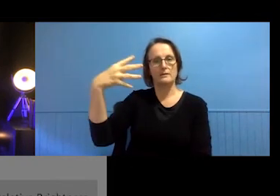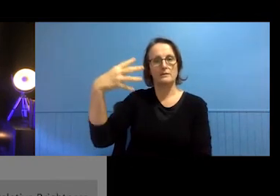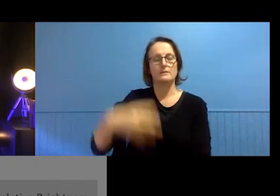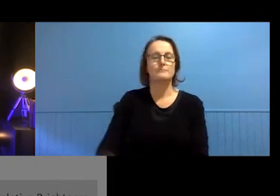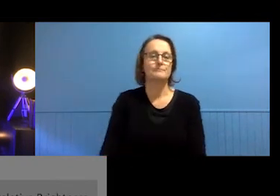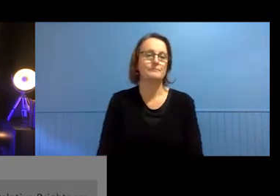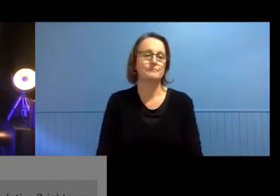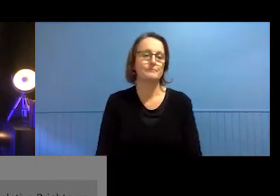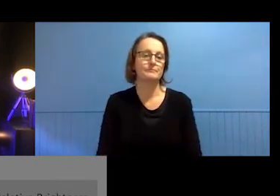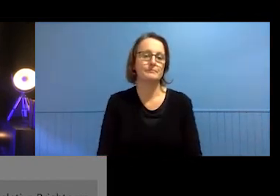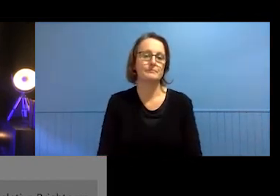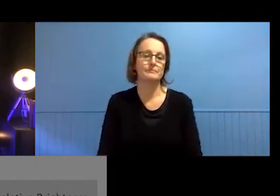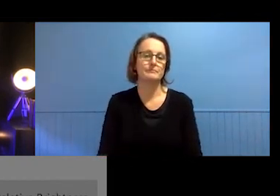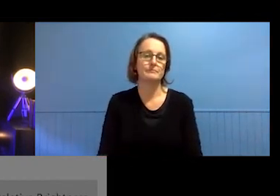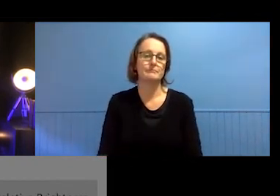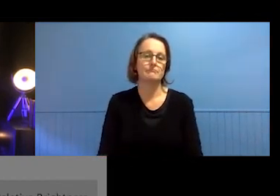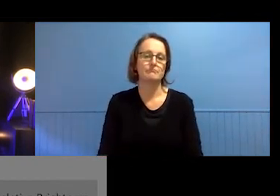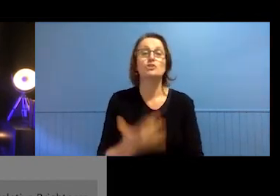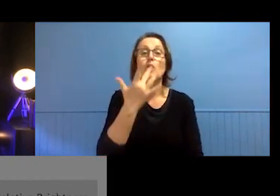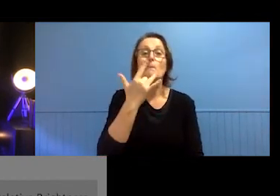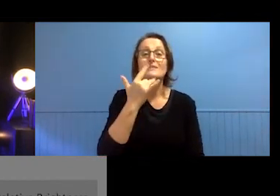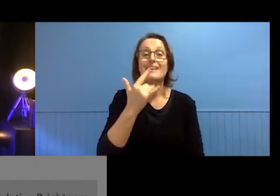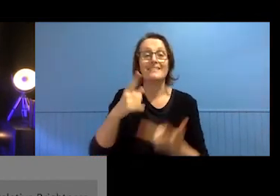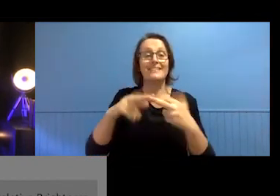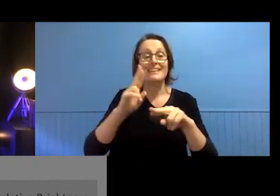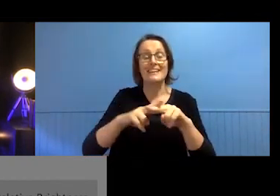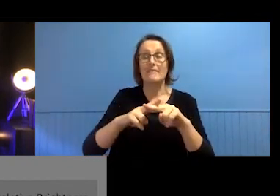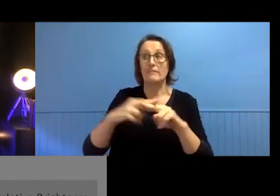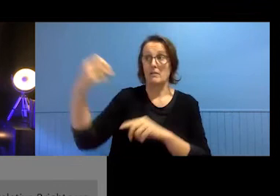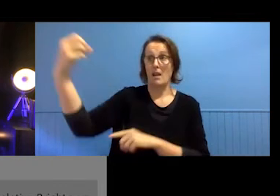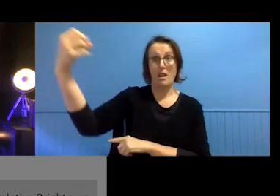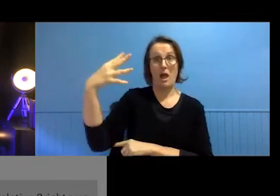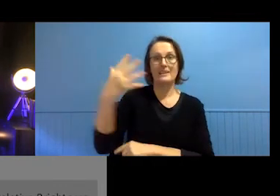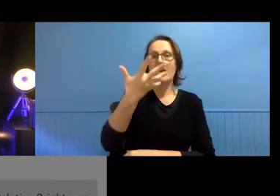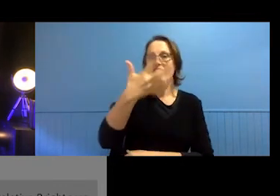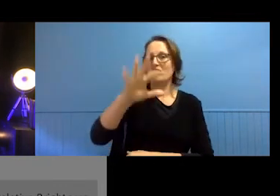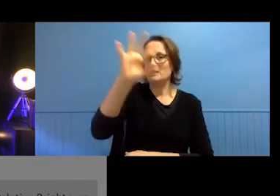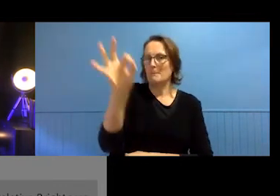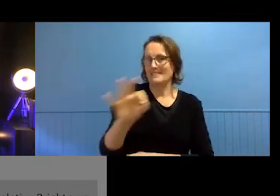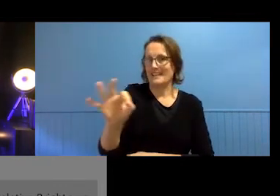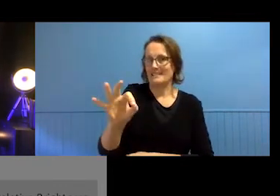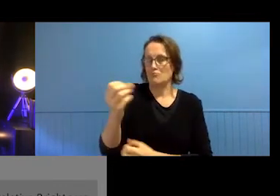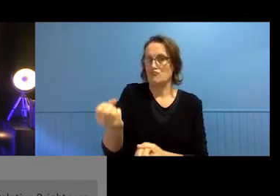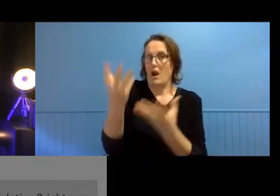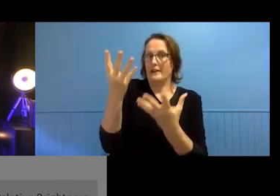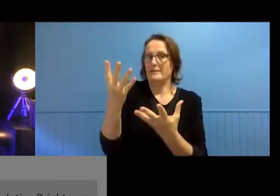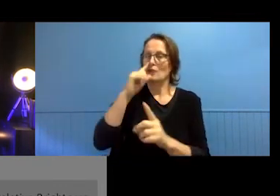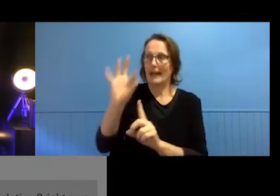for a moment that we have got our key-light at 50% of its brightness so we can turn it up or down in brightness. If we got it sitting at